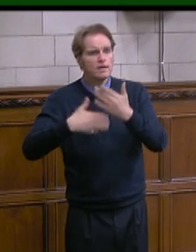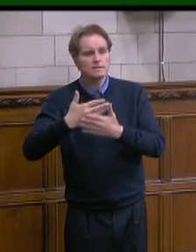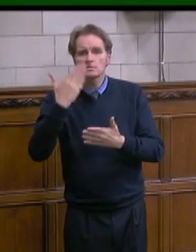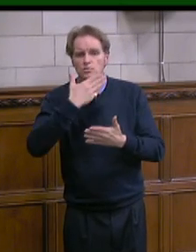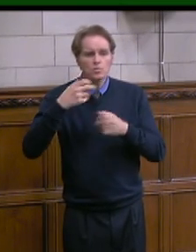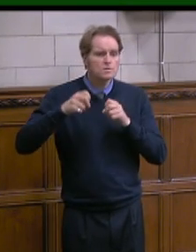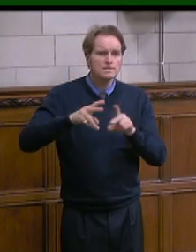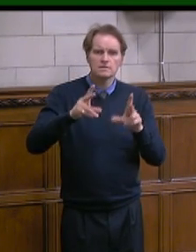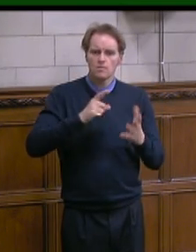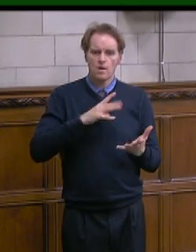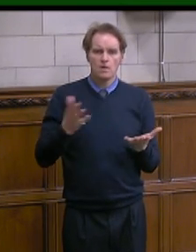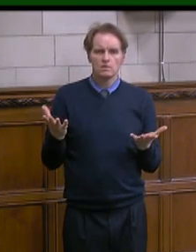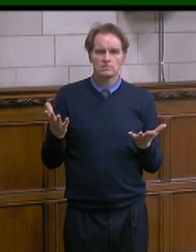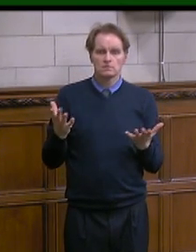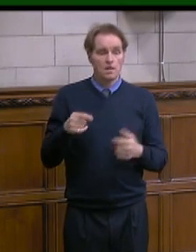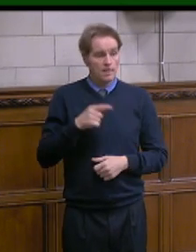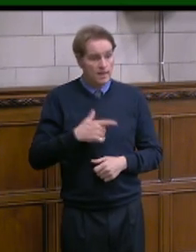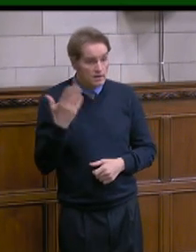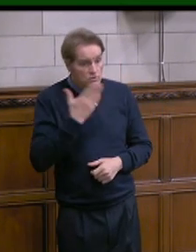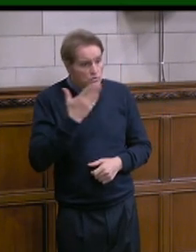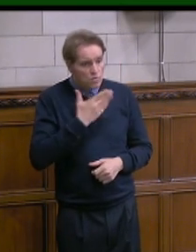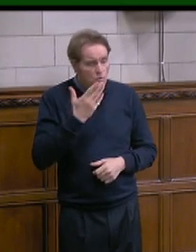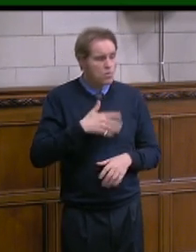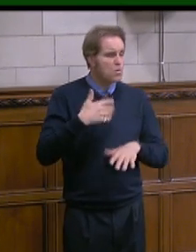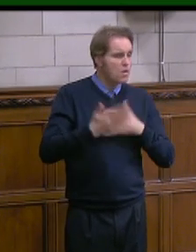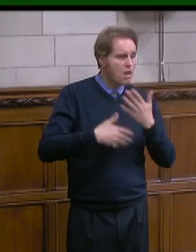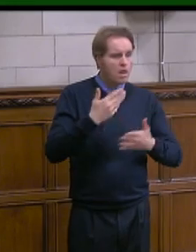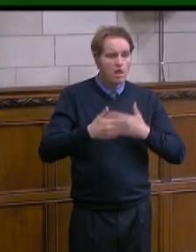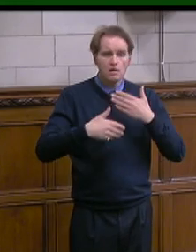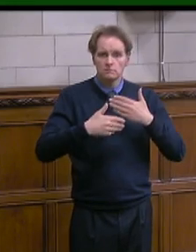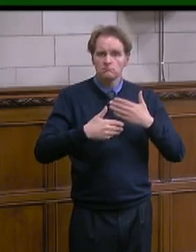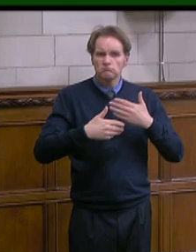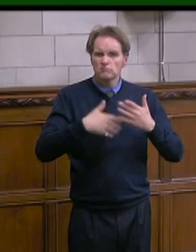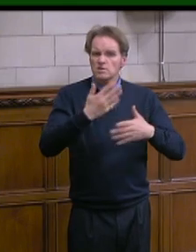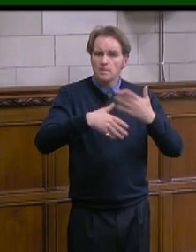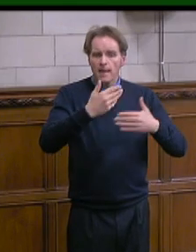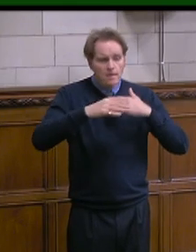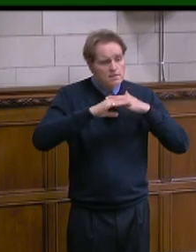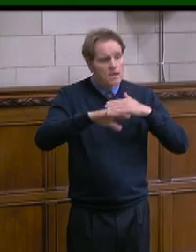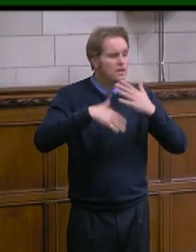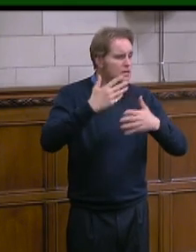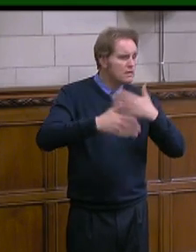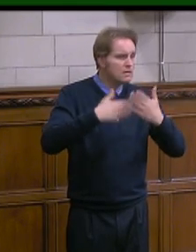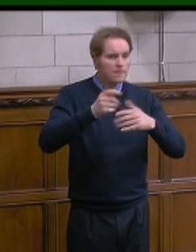time the schools will clearly have had their period of stability and then will be able to teach BSL as part of their core curriculum.